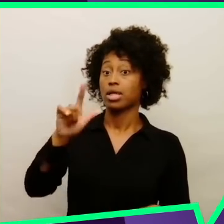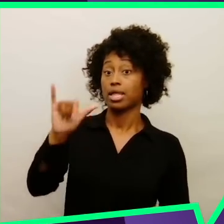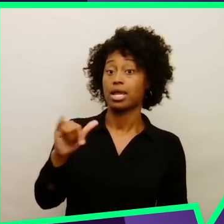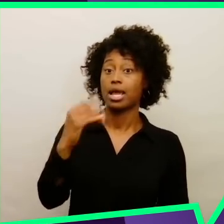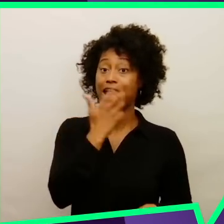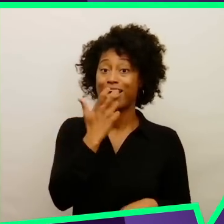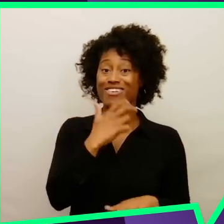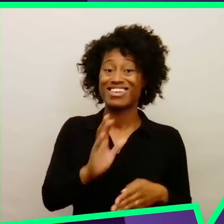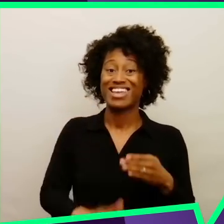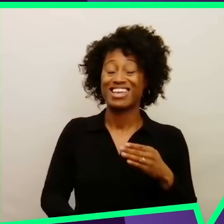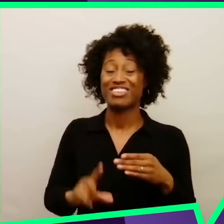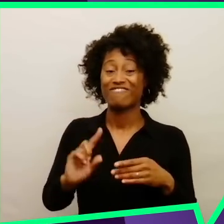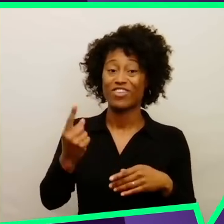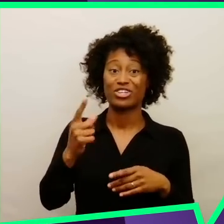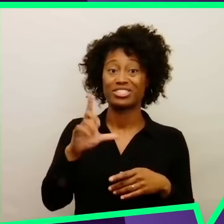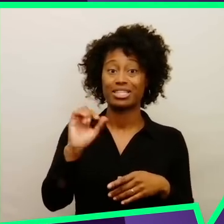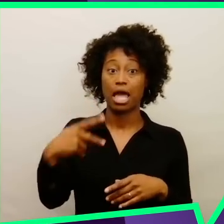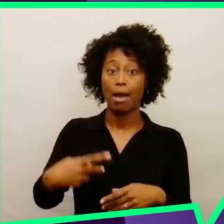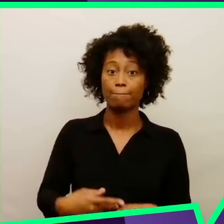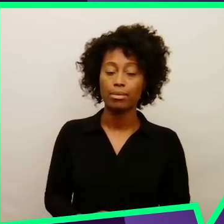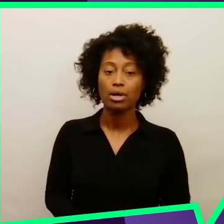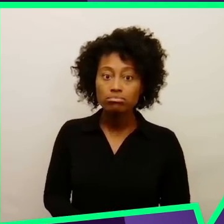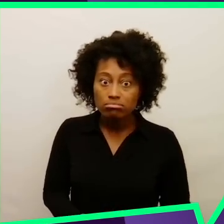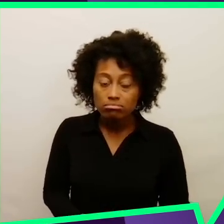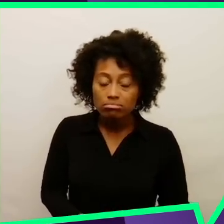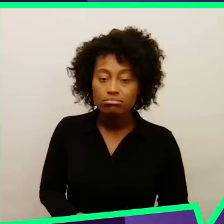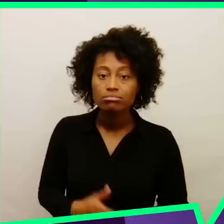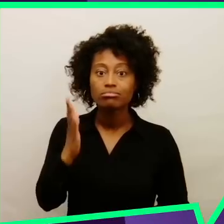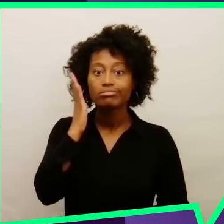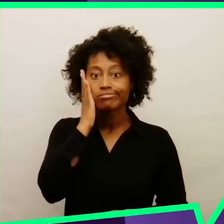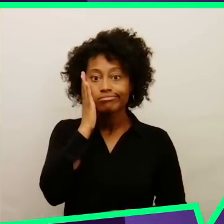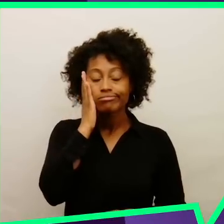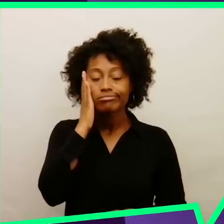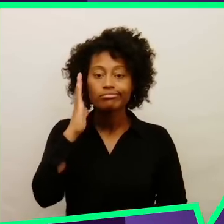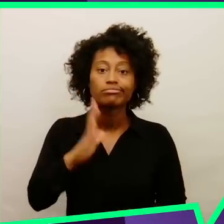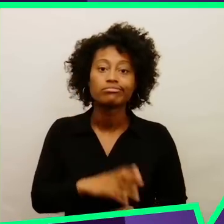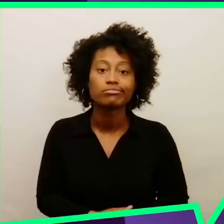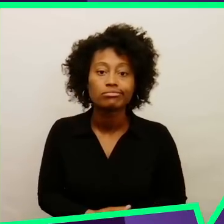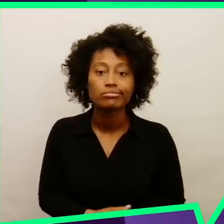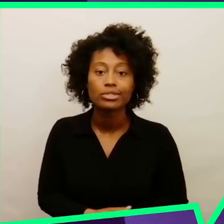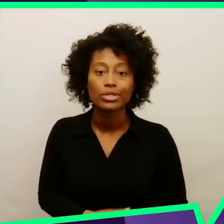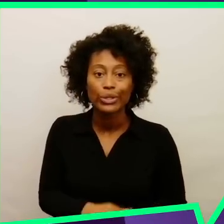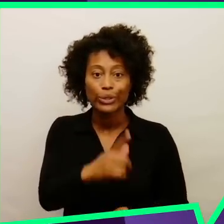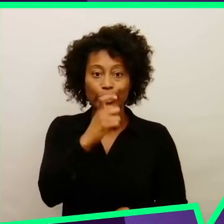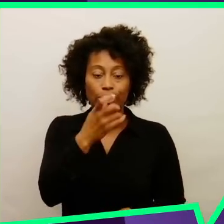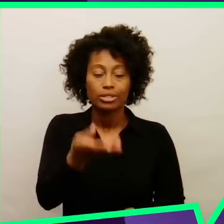to end this first lap. Oh, my gosh.